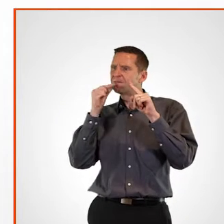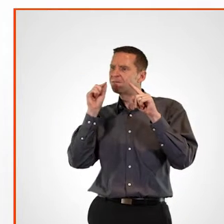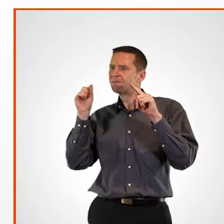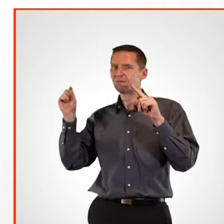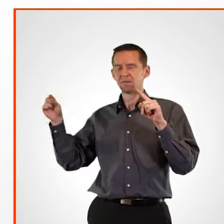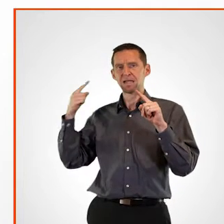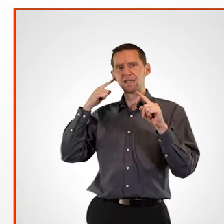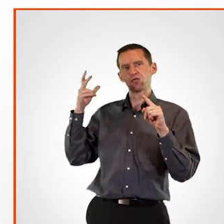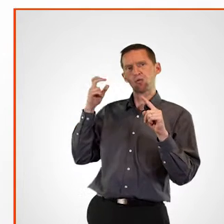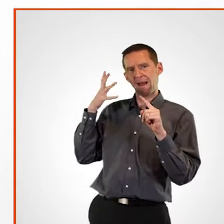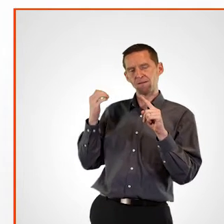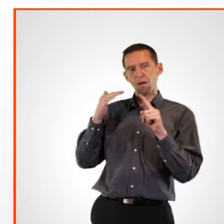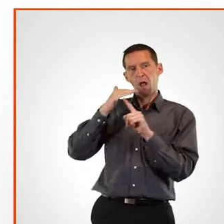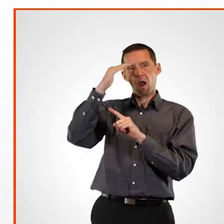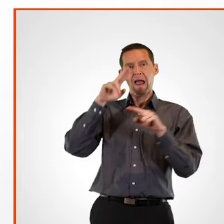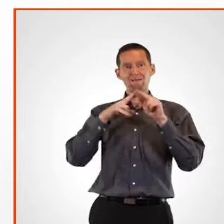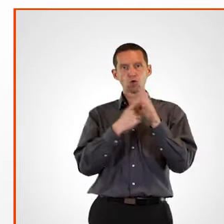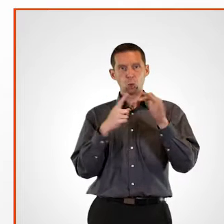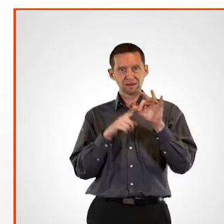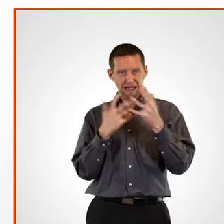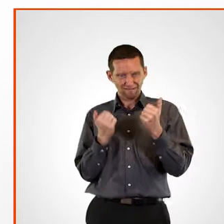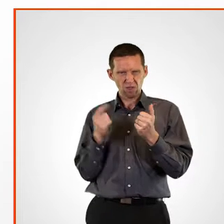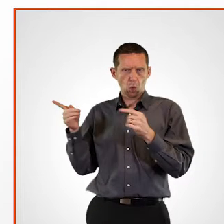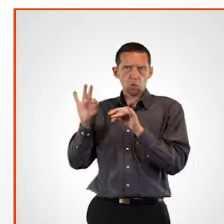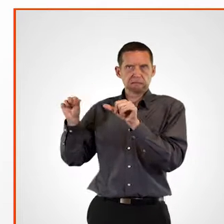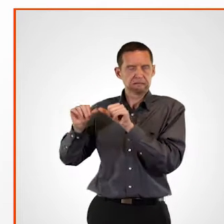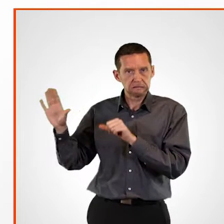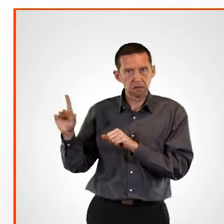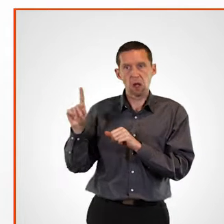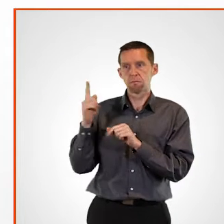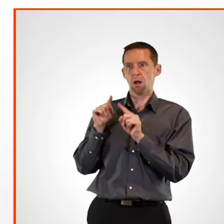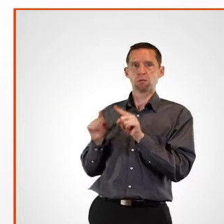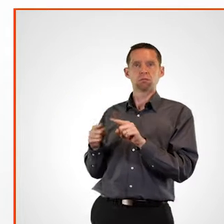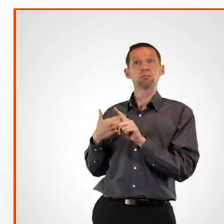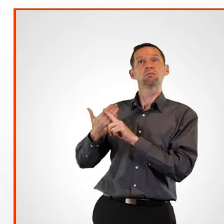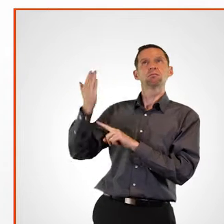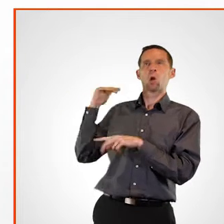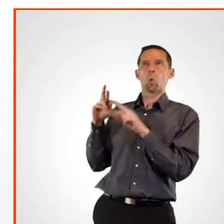Even though they had some hearing in the high frequencies, it wasn't very good, but it was what we would've killed for before.